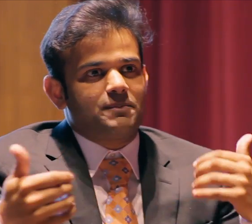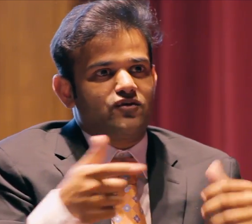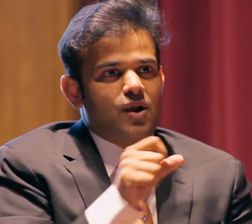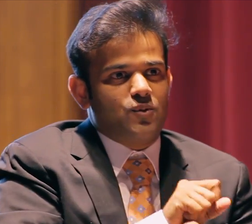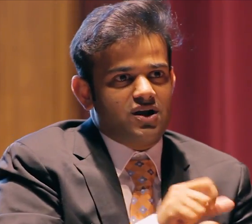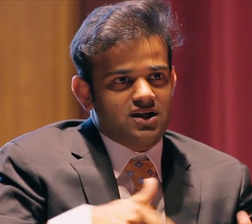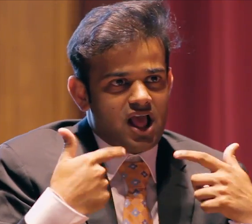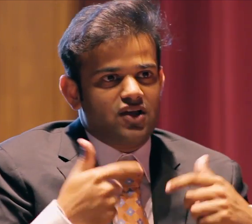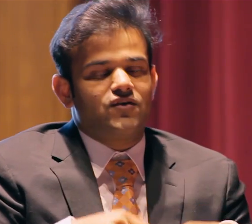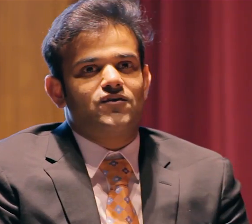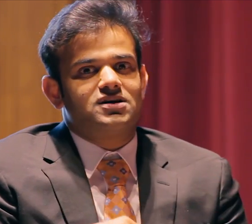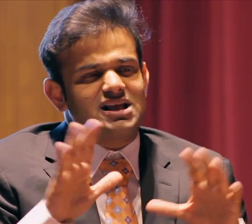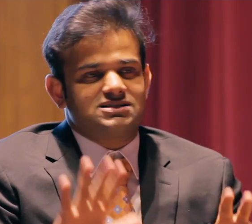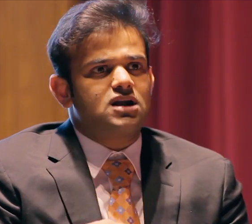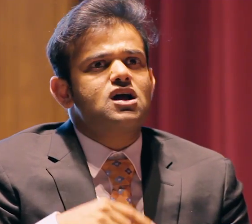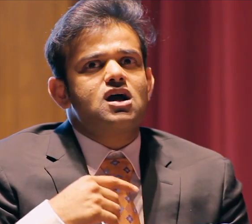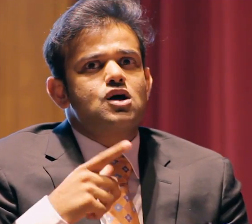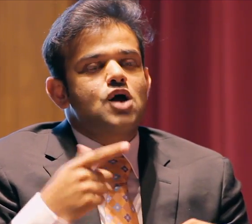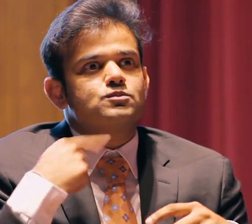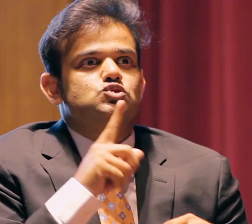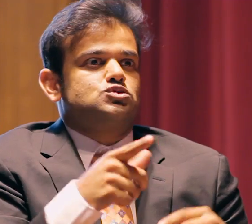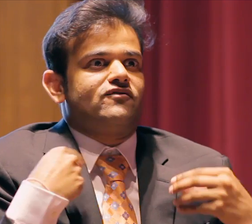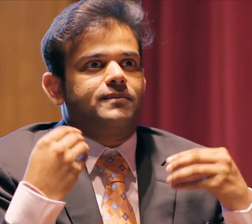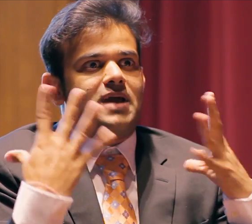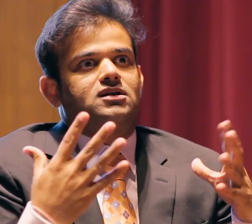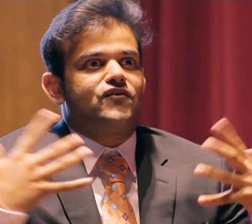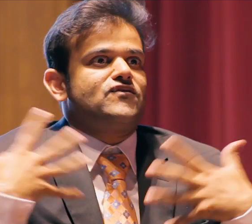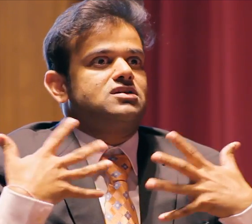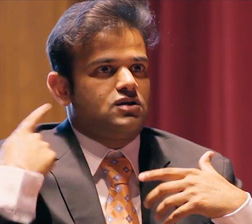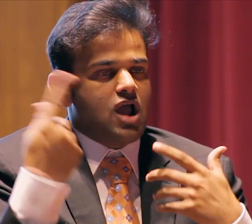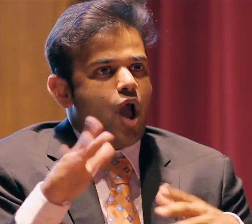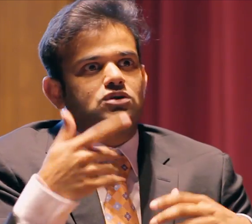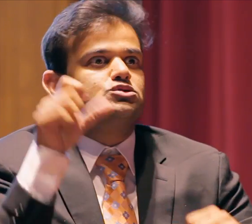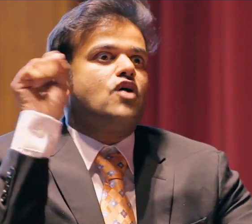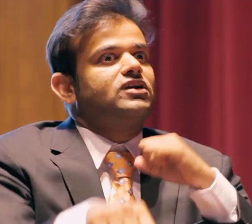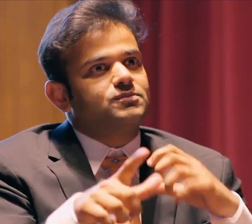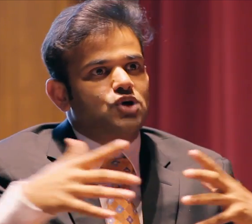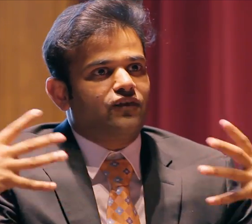on balancing and separating that from your work life, that's awesome. I'm sure you have many fears of late,